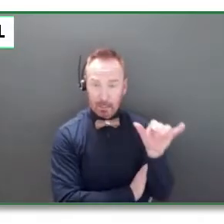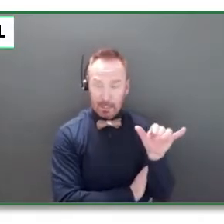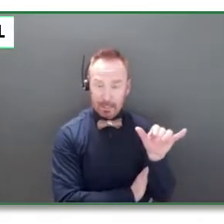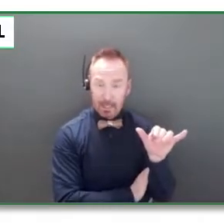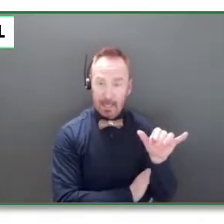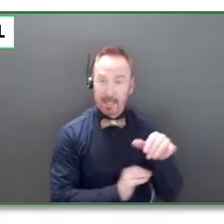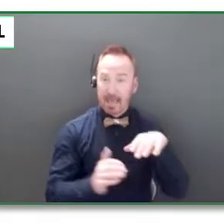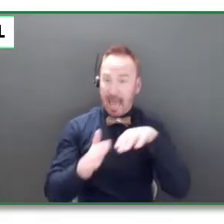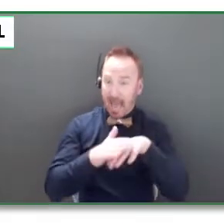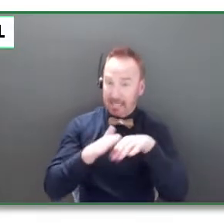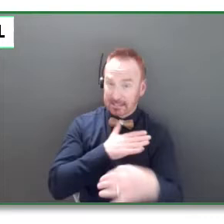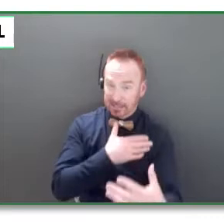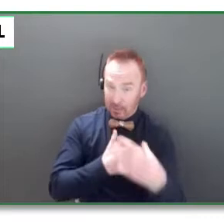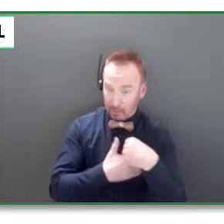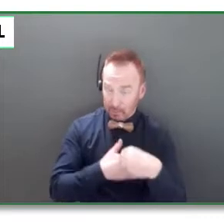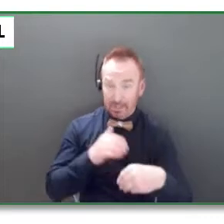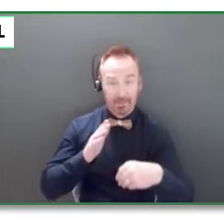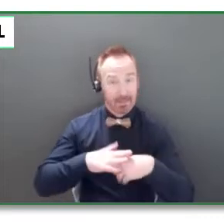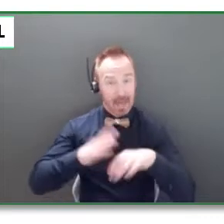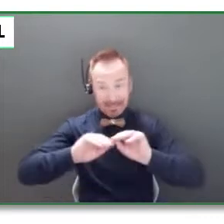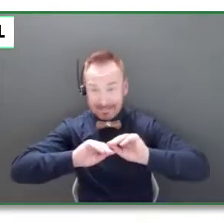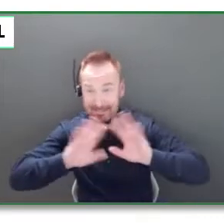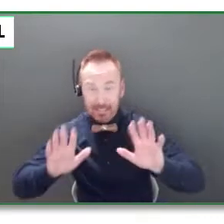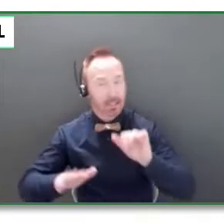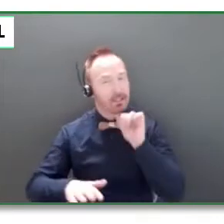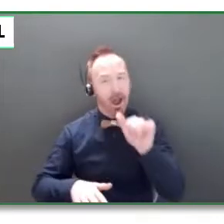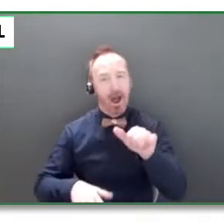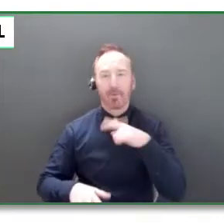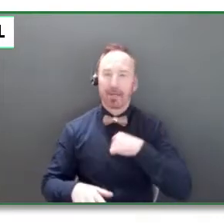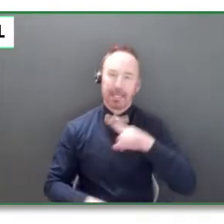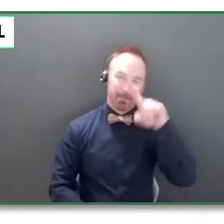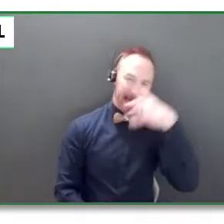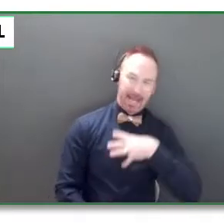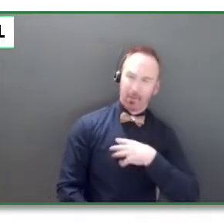white. It is a beautiful spectrum as diverse as the many people who want to